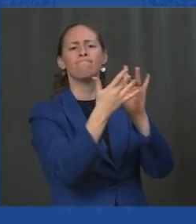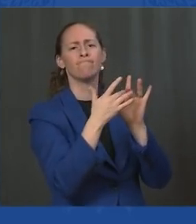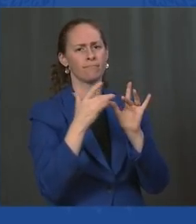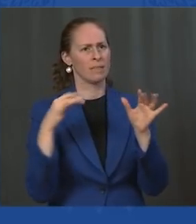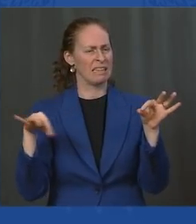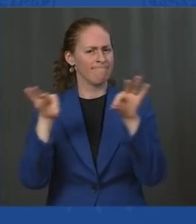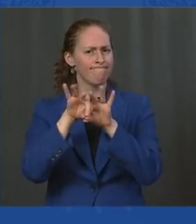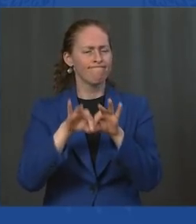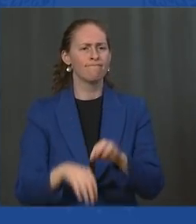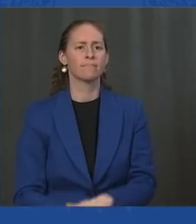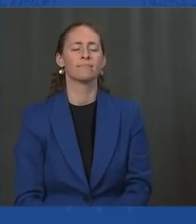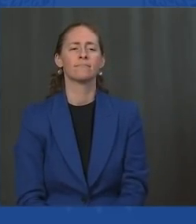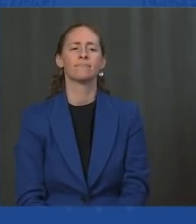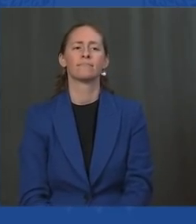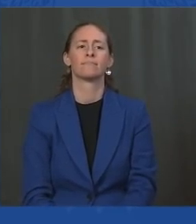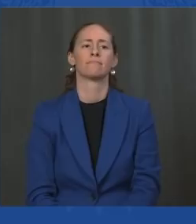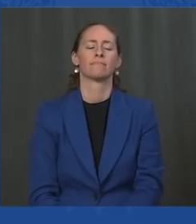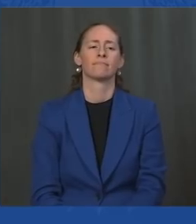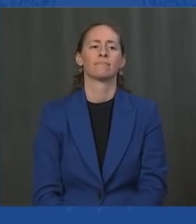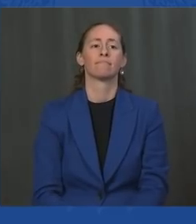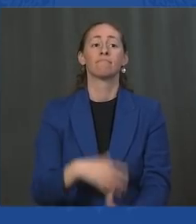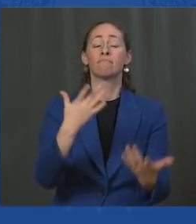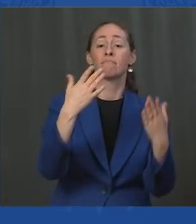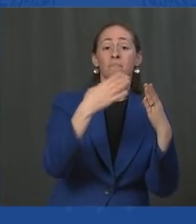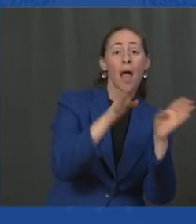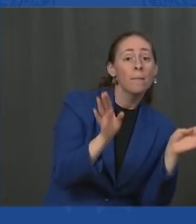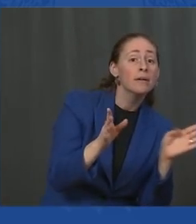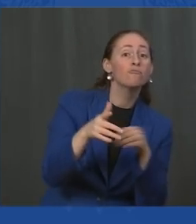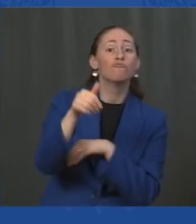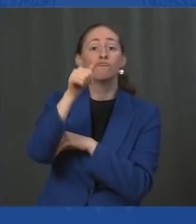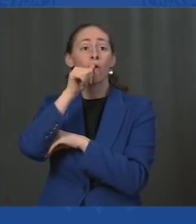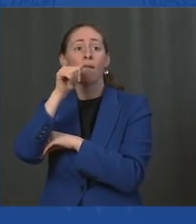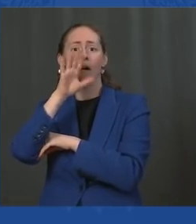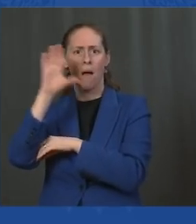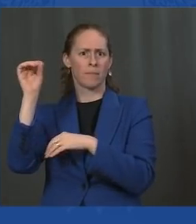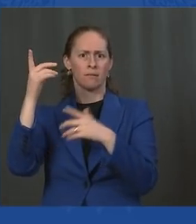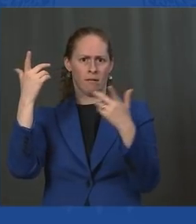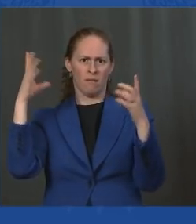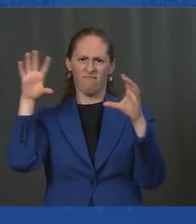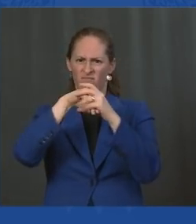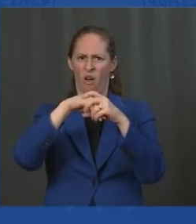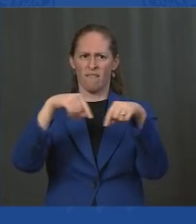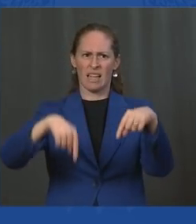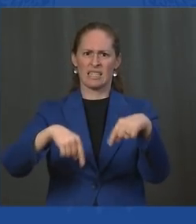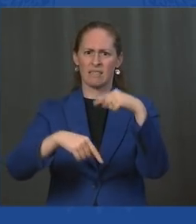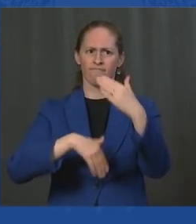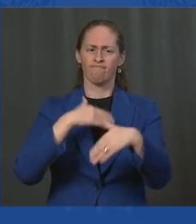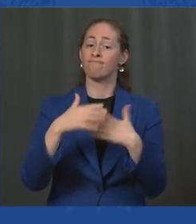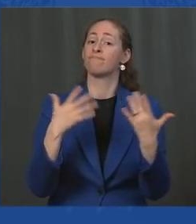are doing their part. Today, I'm calling on insurance companies not to evade their responsibility